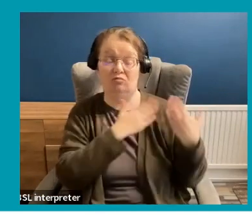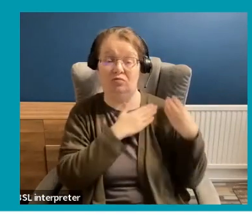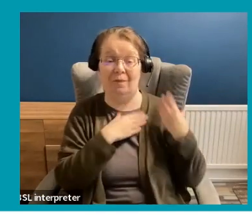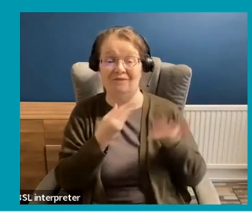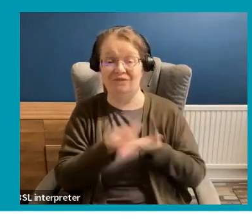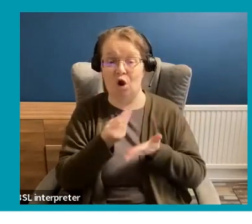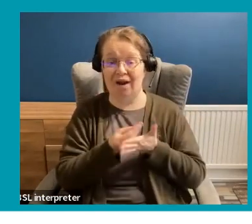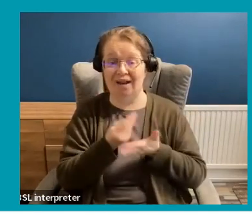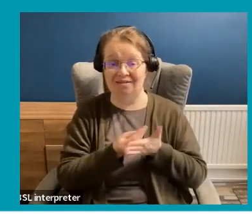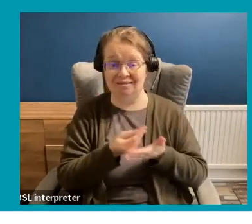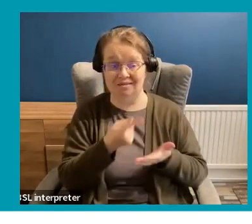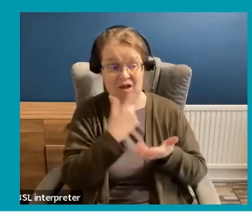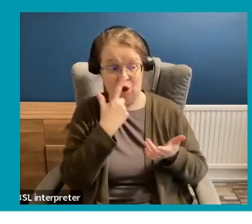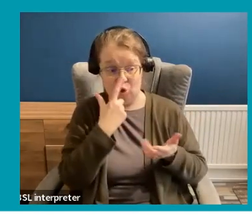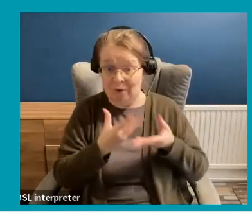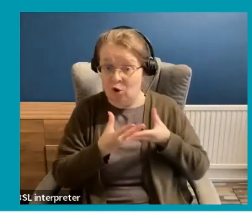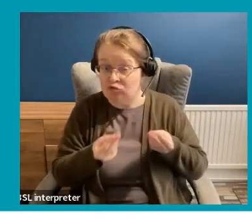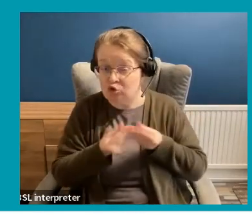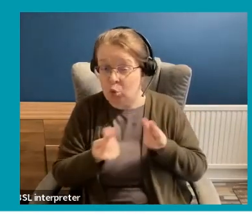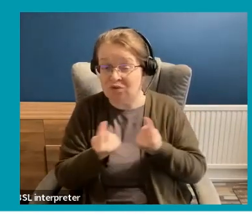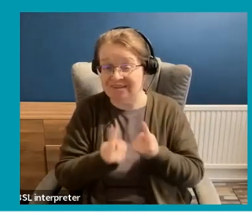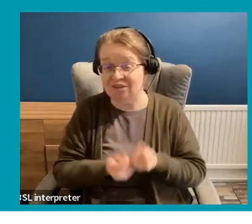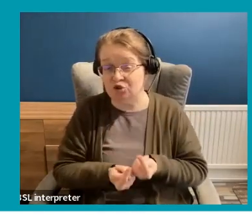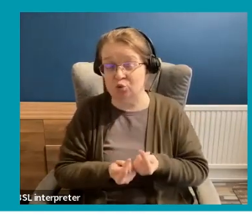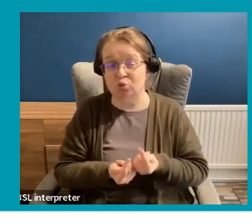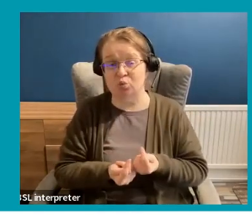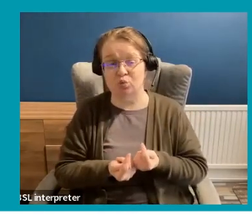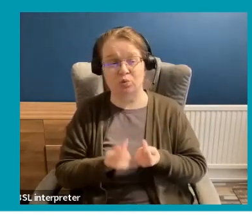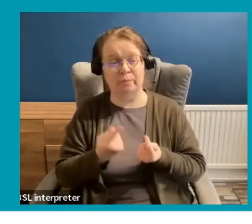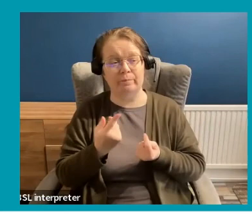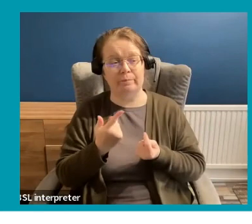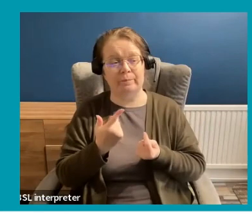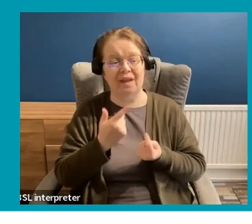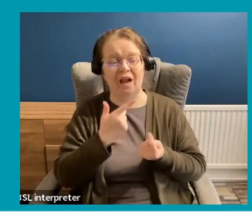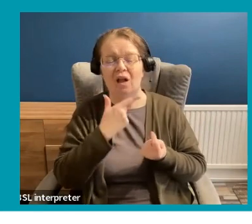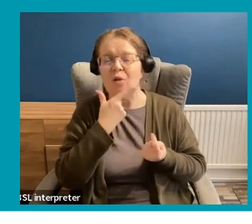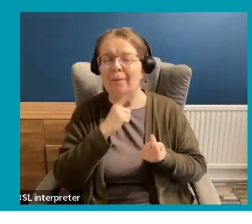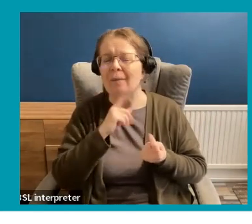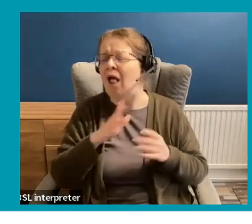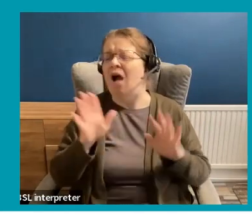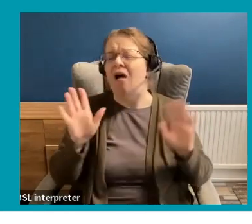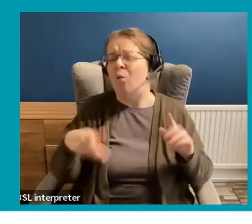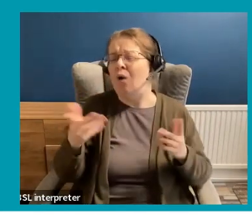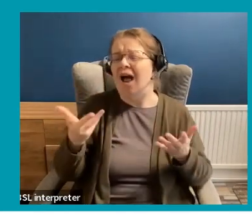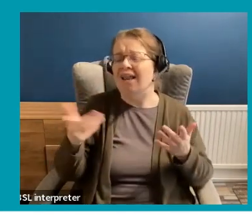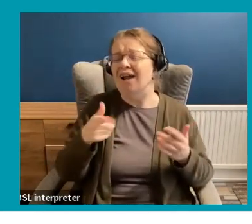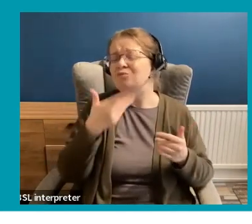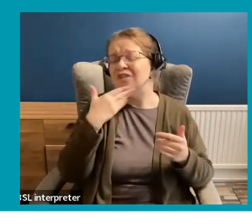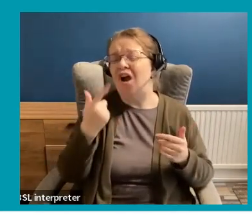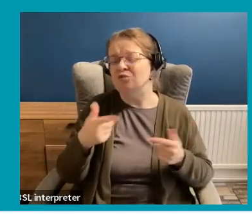this can be a resource issue and it's something that people could say it's something nice let's do that but not if it's